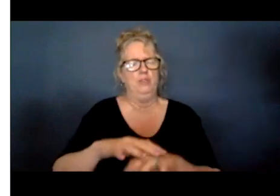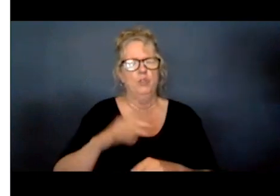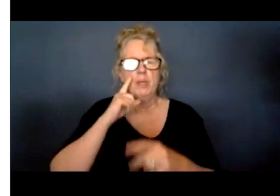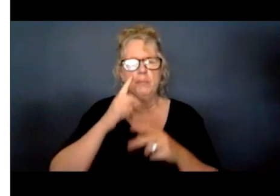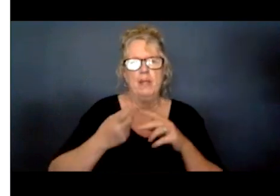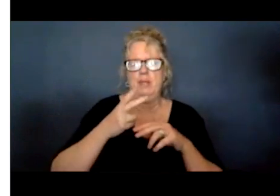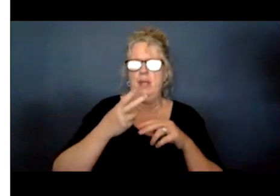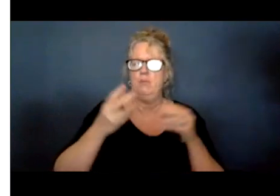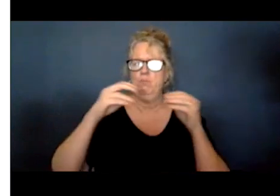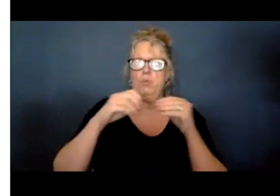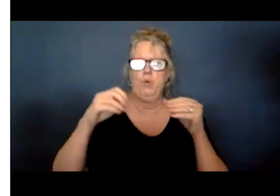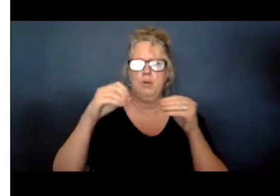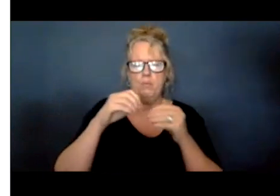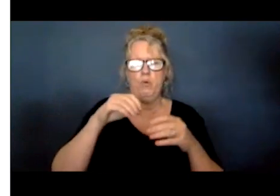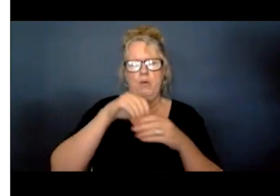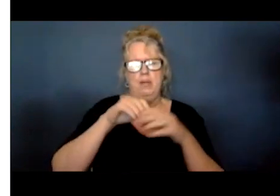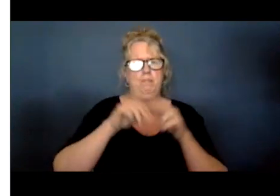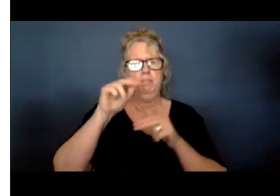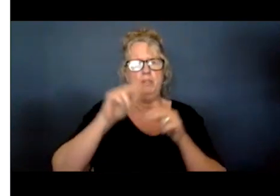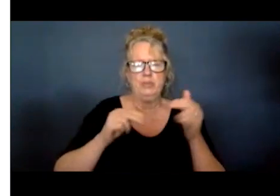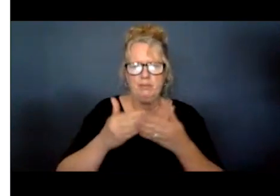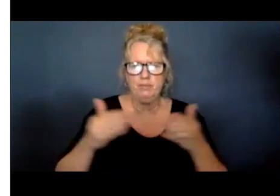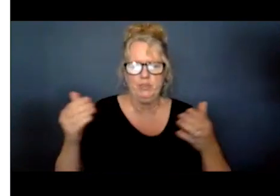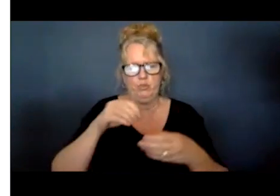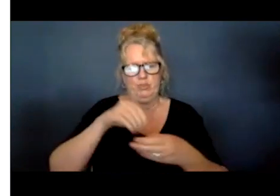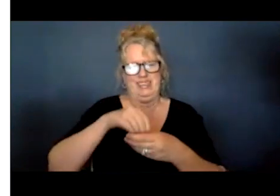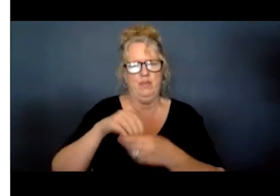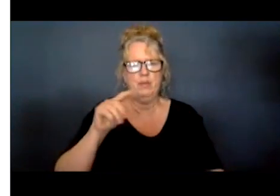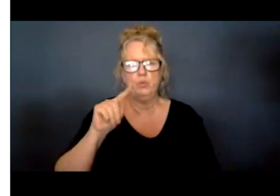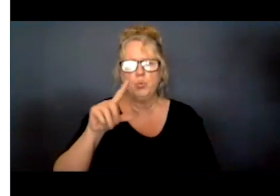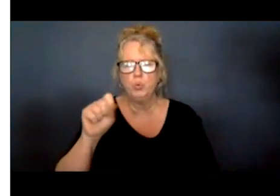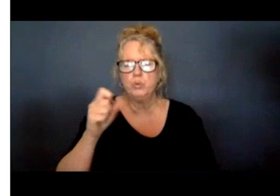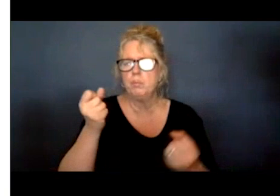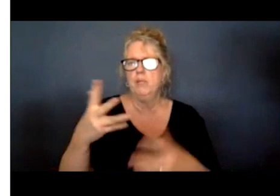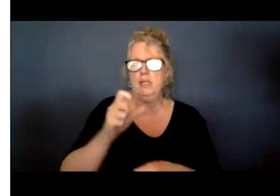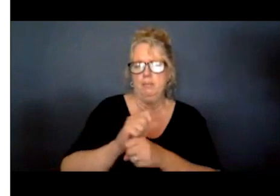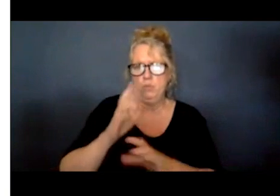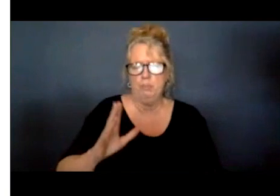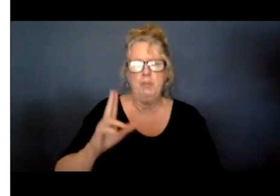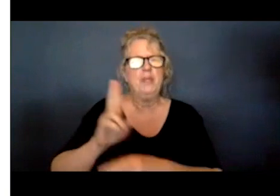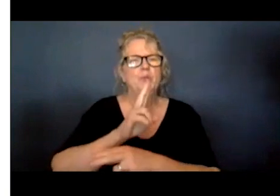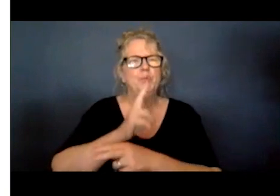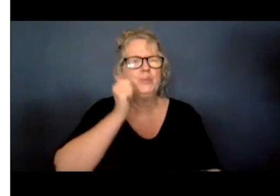presence of built-in accessibility features in tools many employees already use daily.